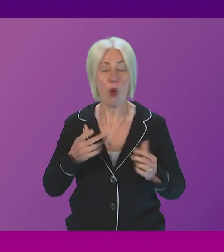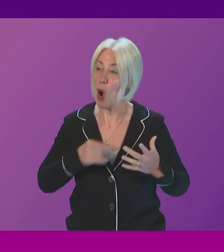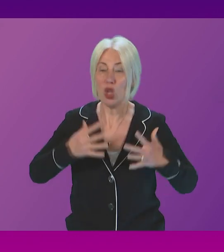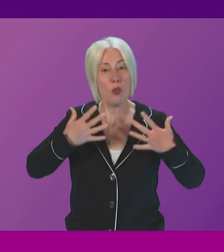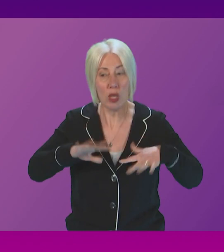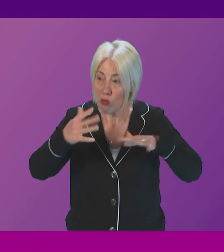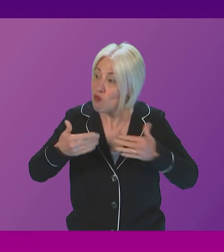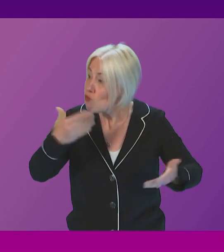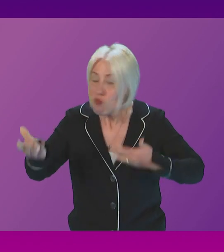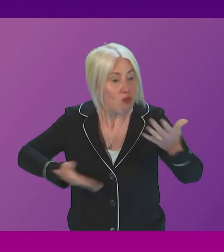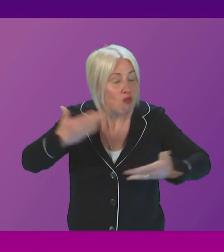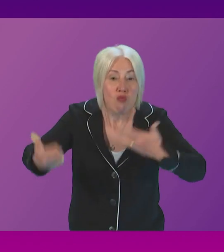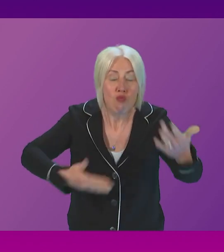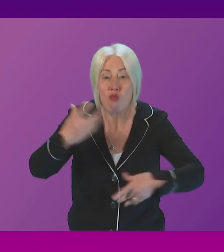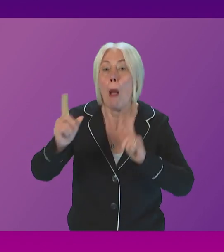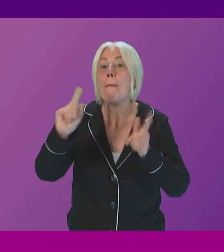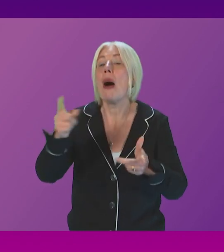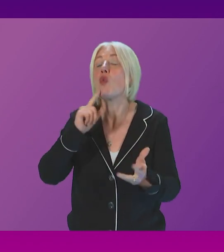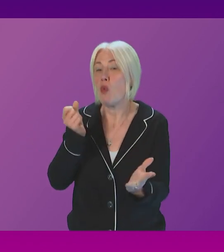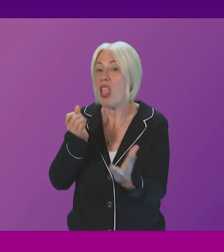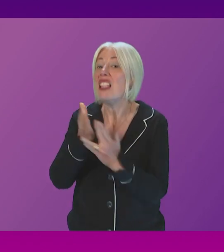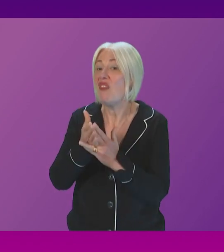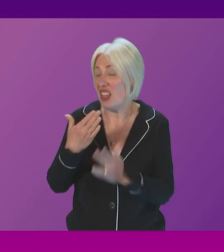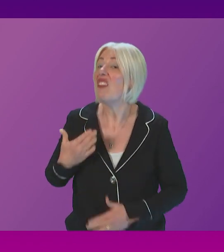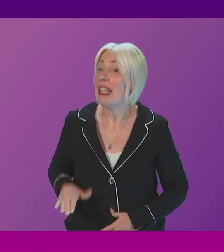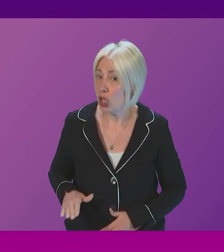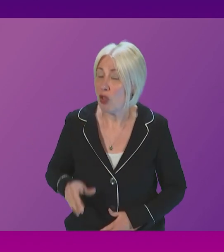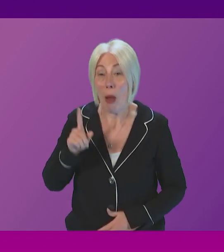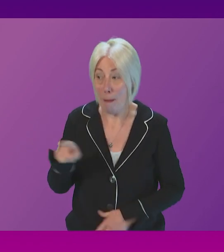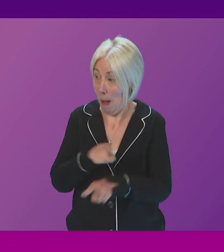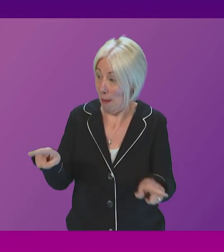as possible but will intervene as necessary. However, of course, members have an obligation